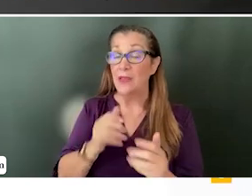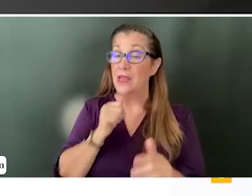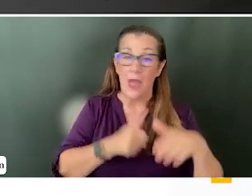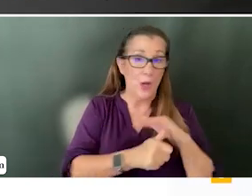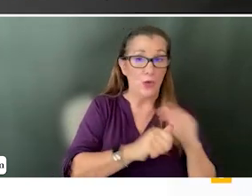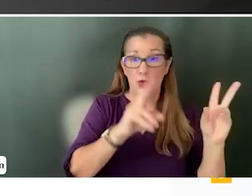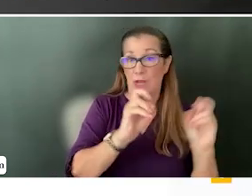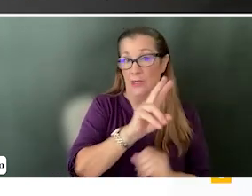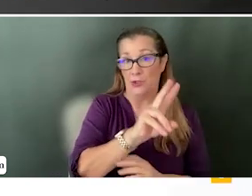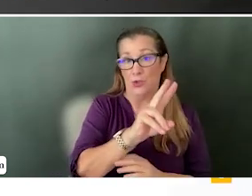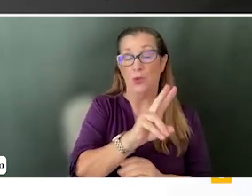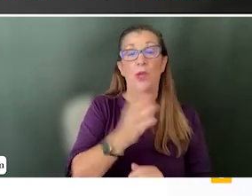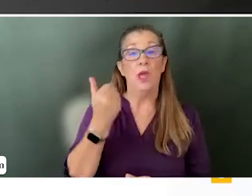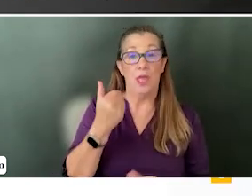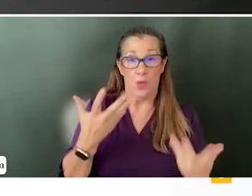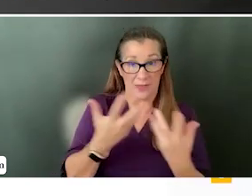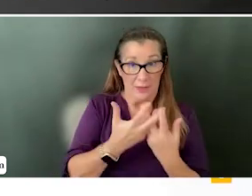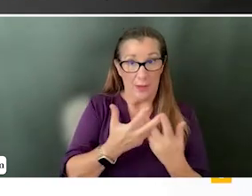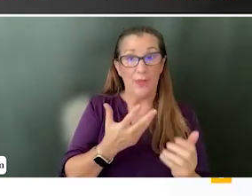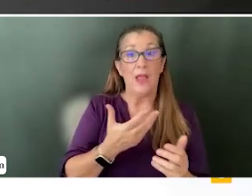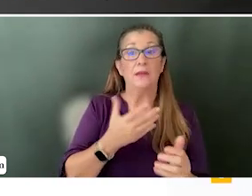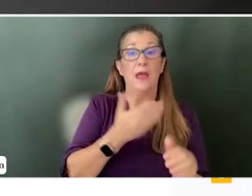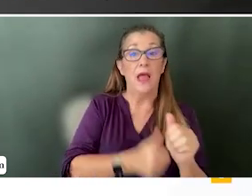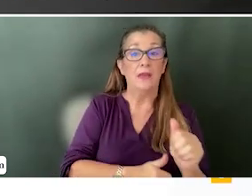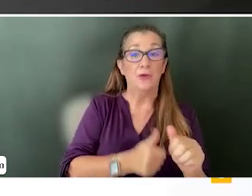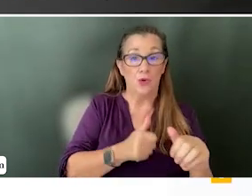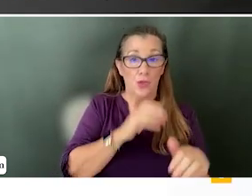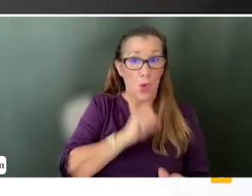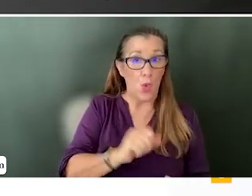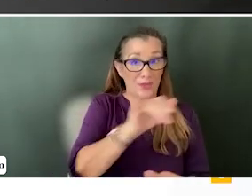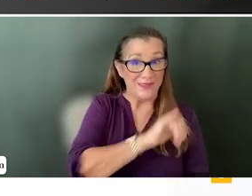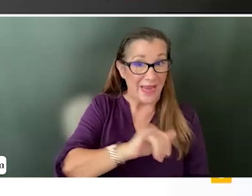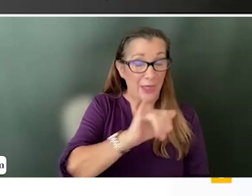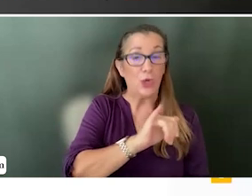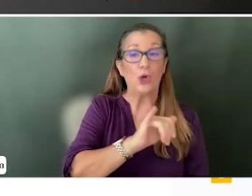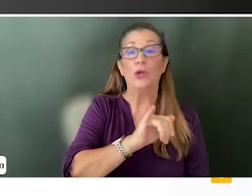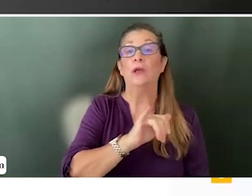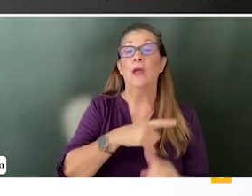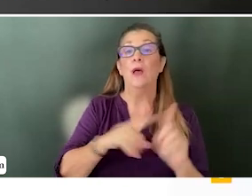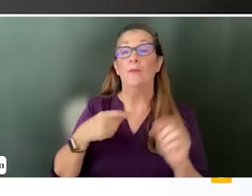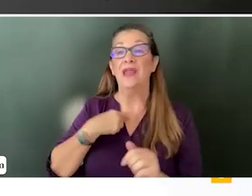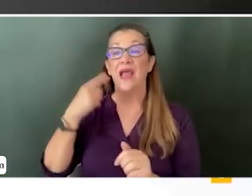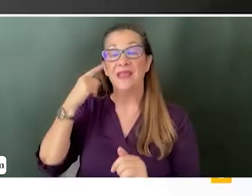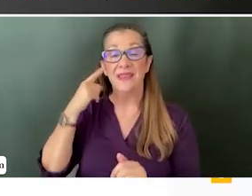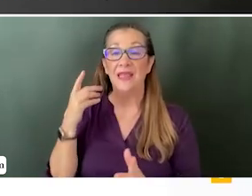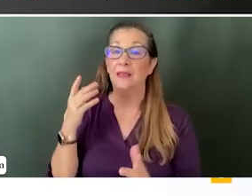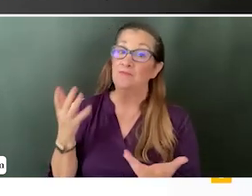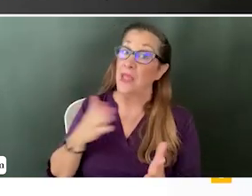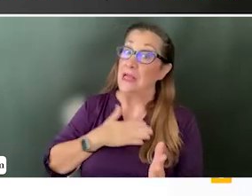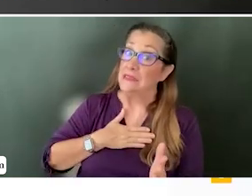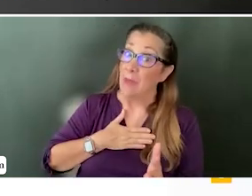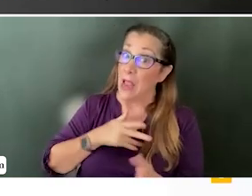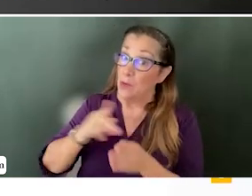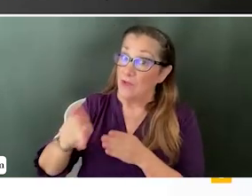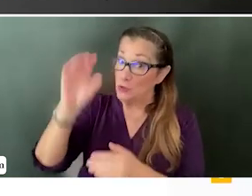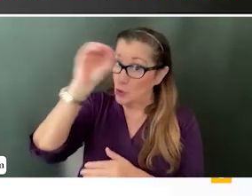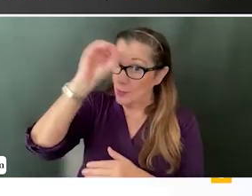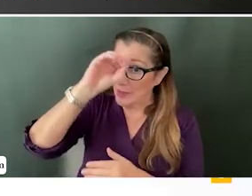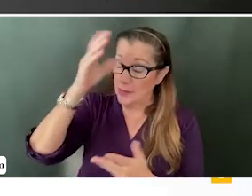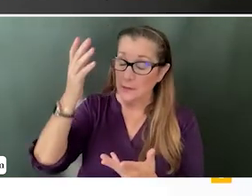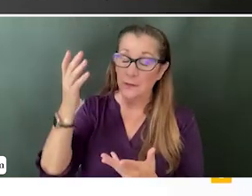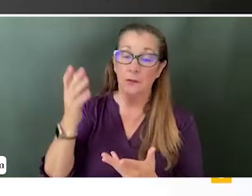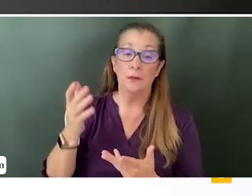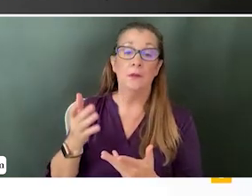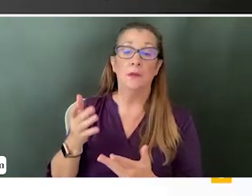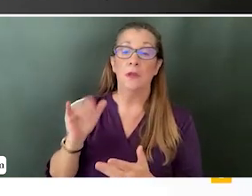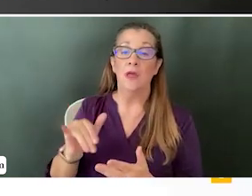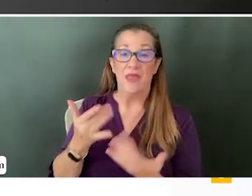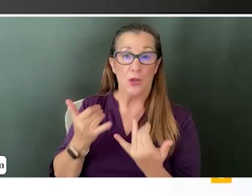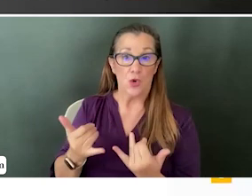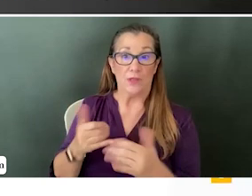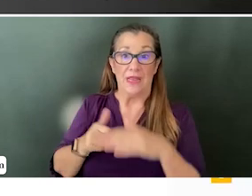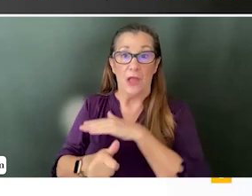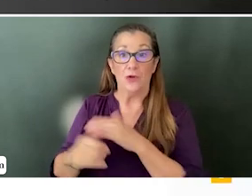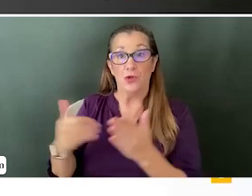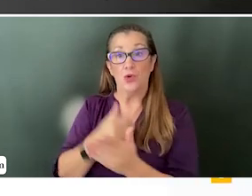Um, it was compliant under the old standards. Um, but I think it is. I mean, this is my professional opinion, um, that currently under those new Title two standards,